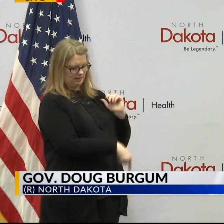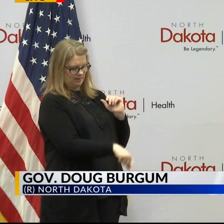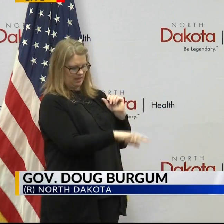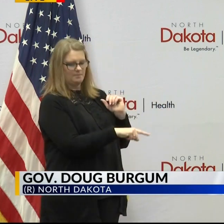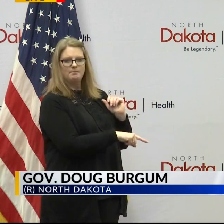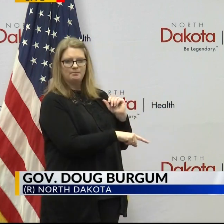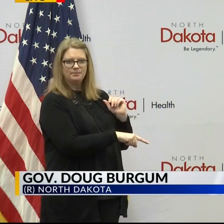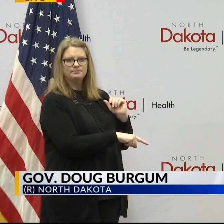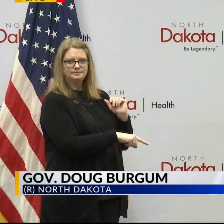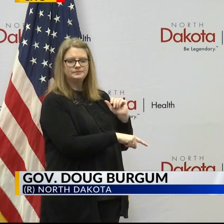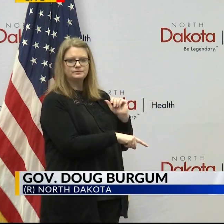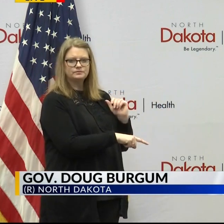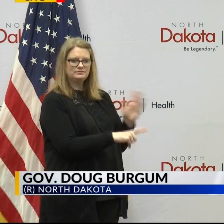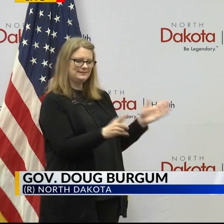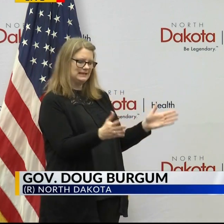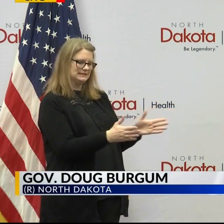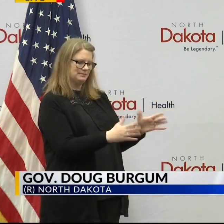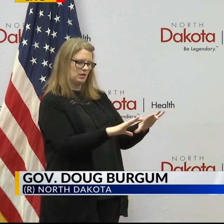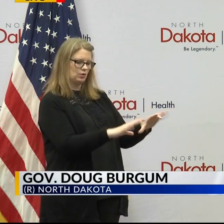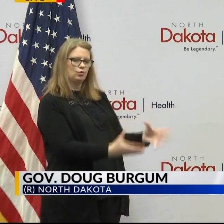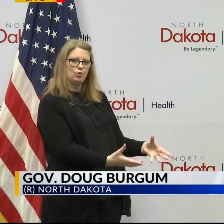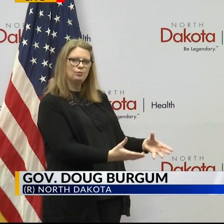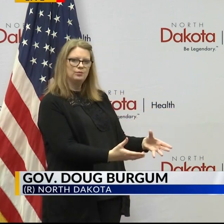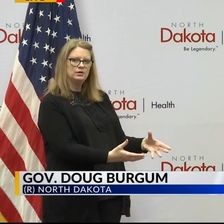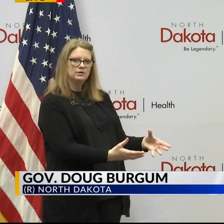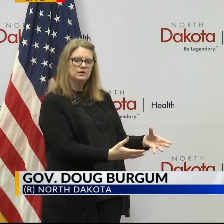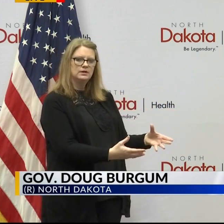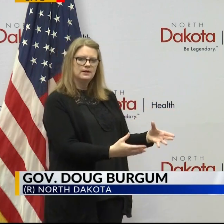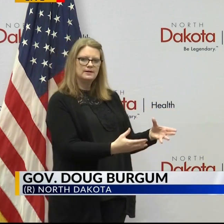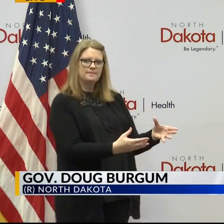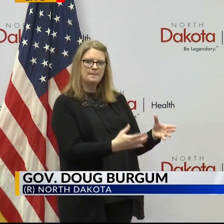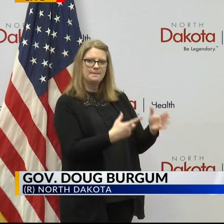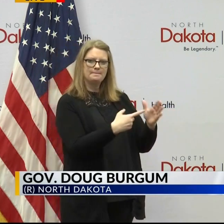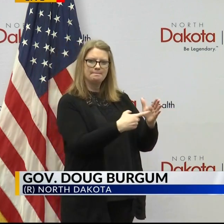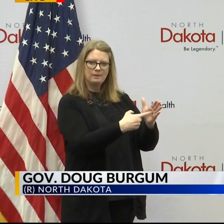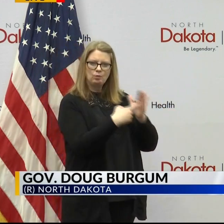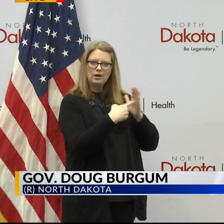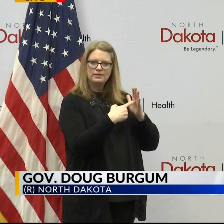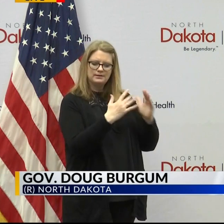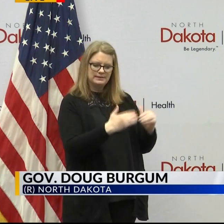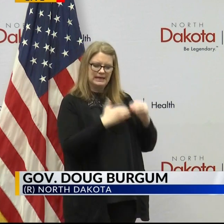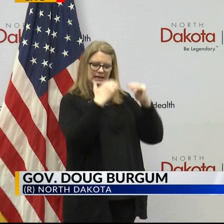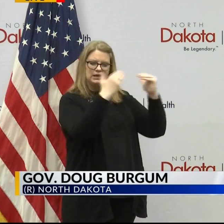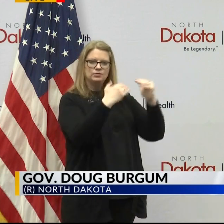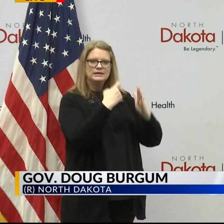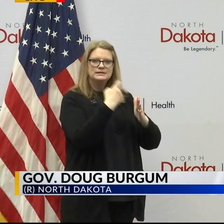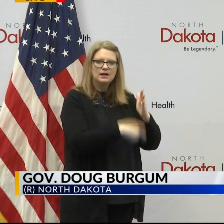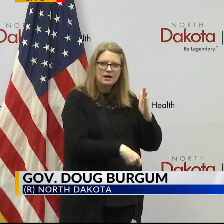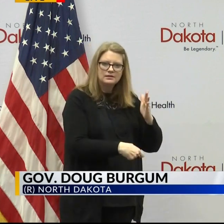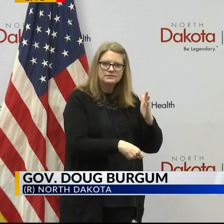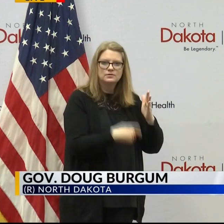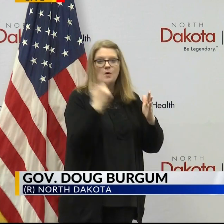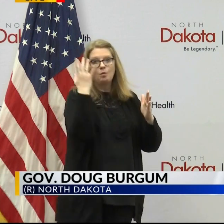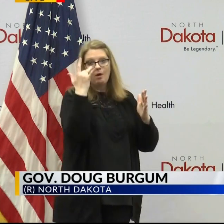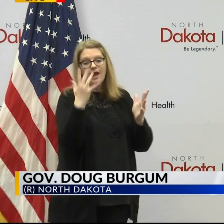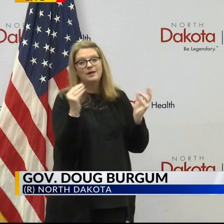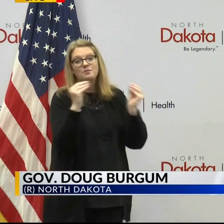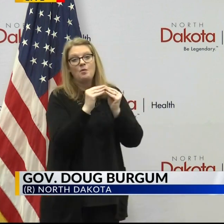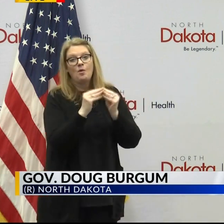SOCIAL DISTANCING, ARRANGING PHYSICAL SPACE, MODIFYING ACTIVITIES AND REQUIRING THEM TO HAVE IN THOSE SMALLER GROUPS